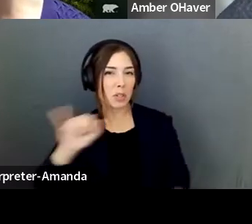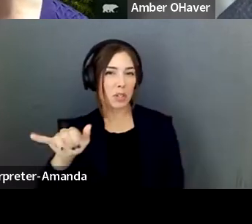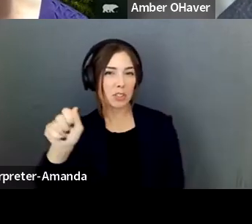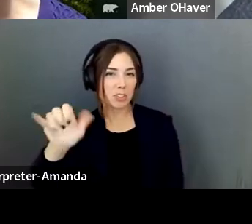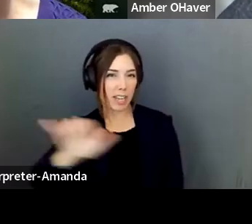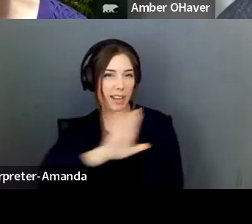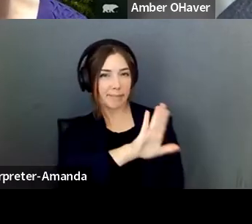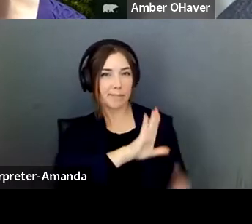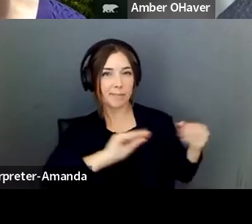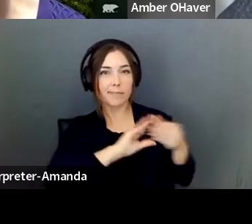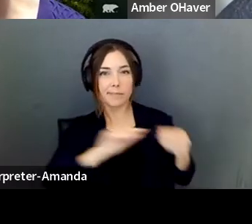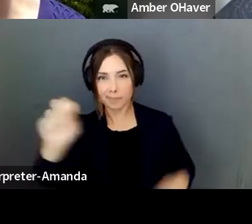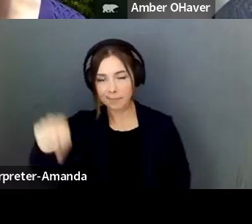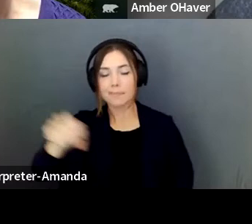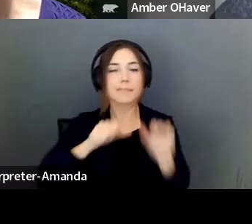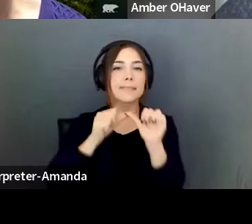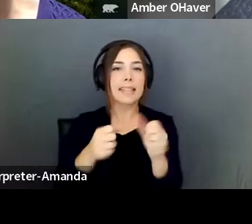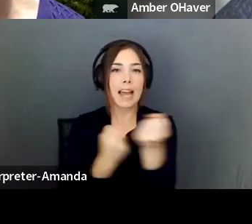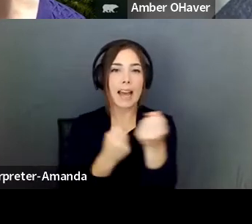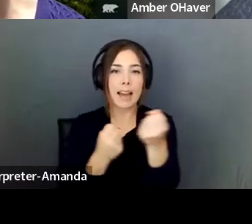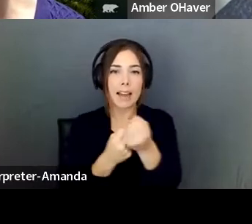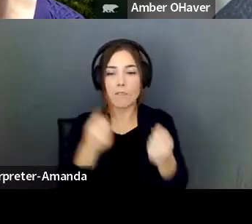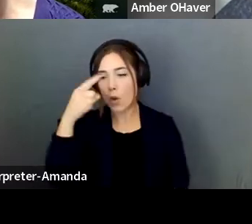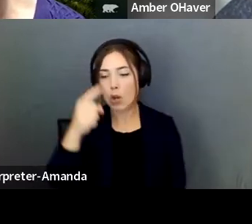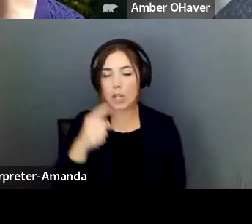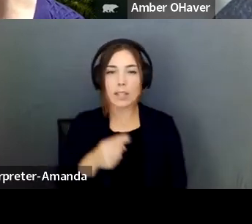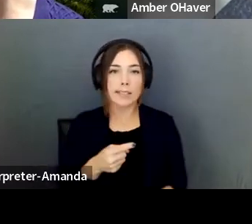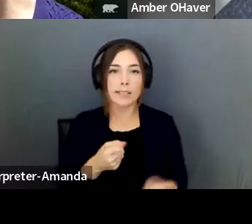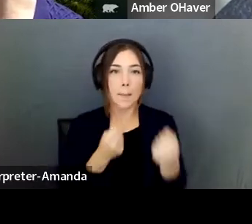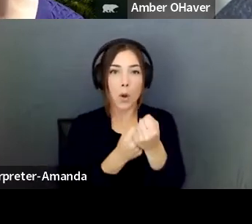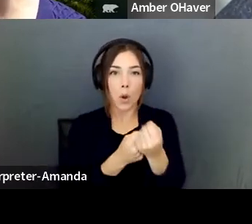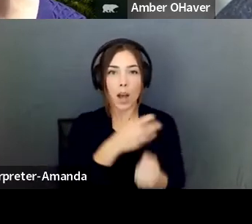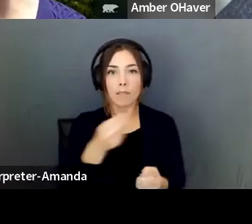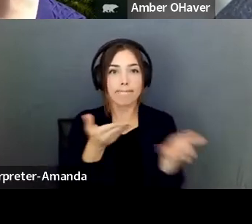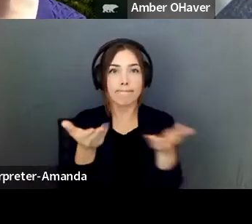Continuing advocate for supports and services that are already out there.